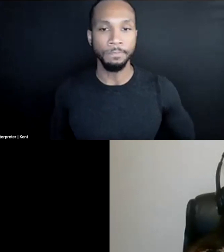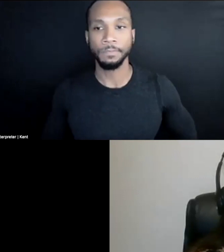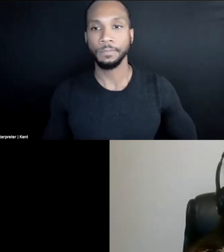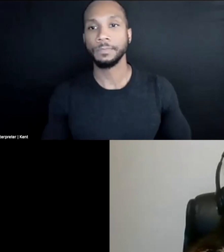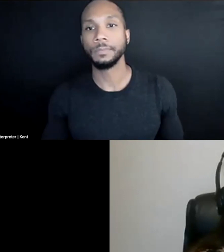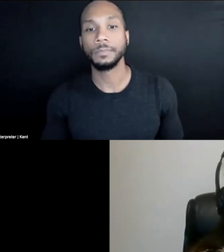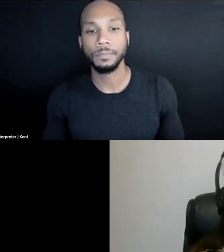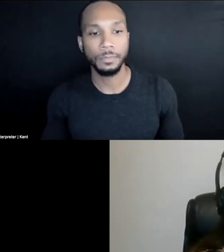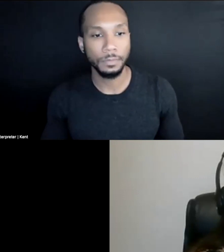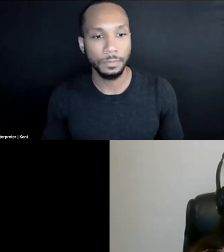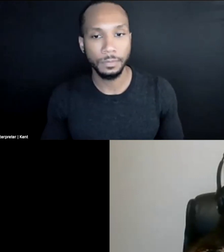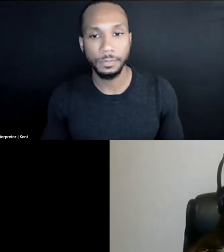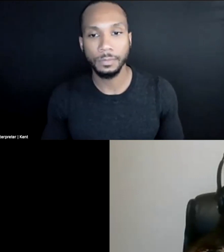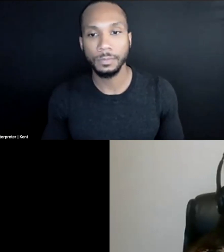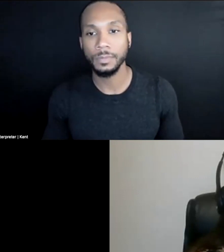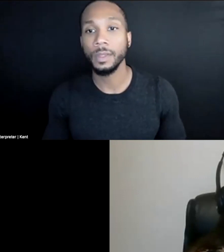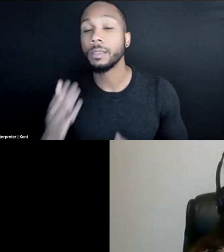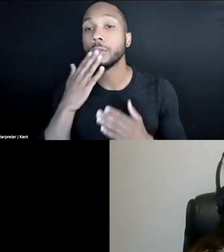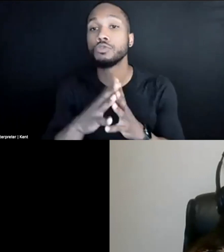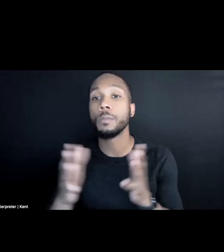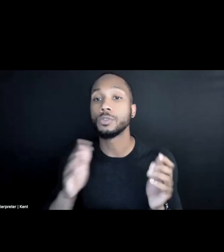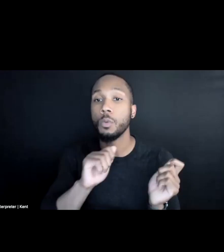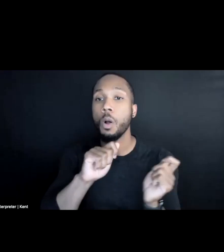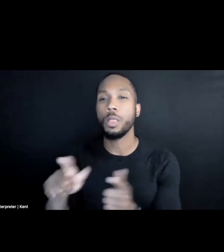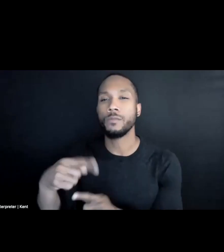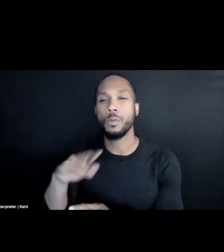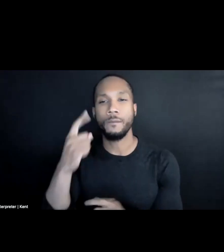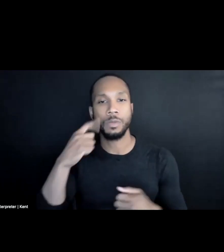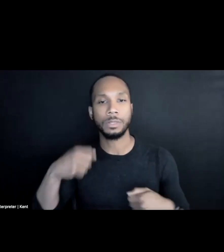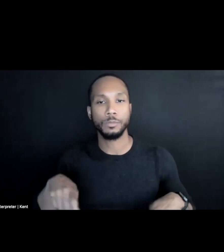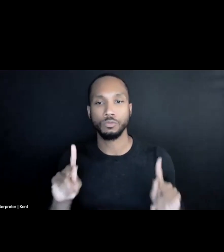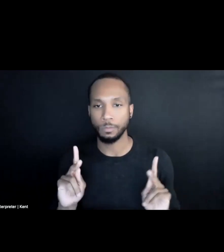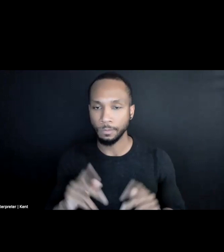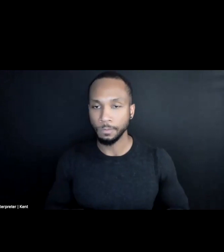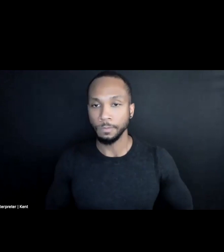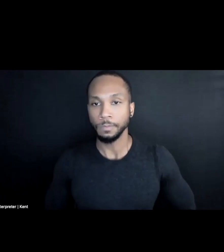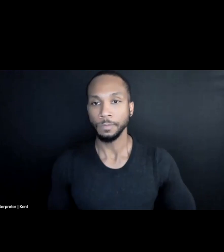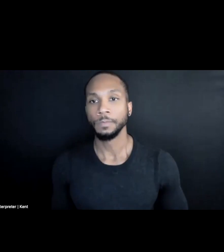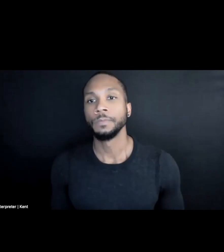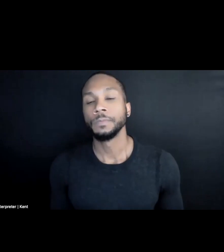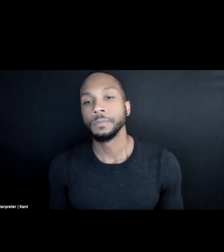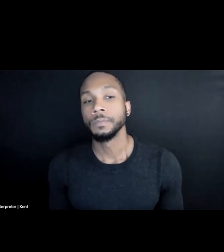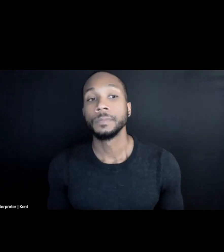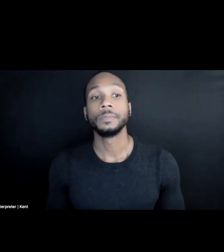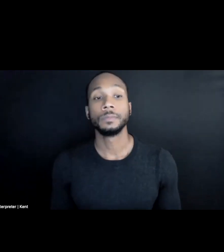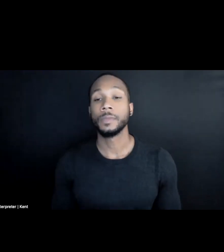Thank you so much to all of you for this chance, and…I've heard about Open Mouth.